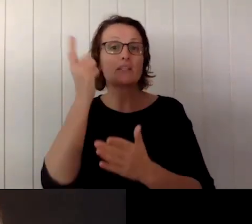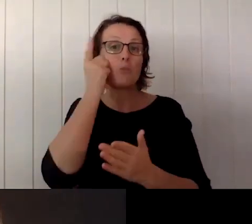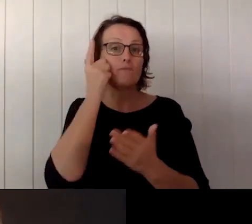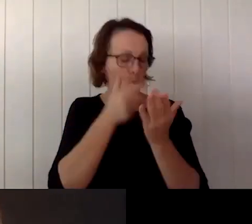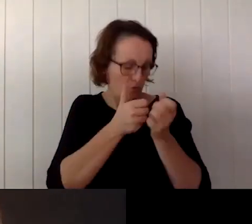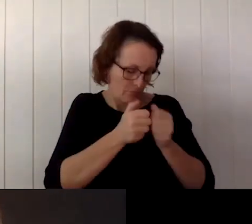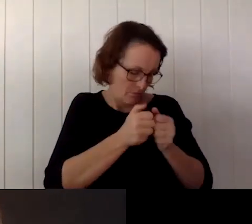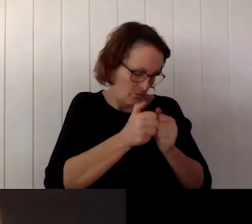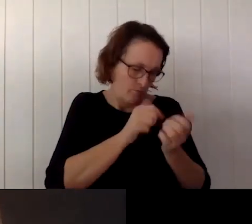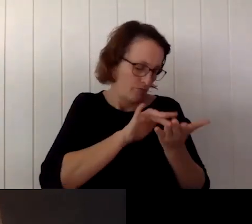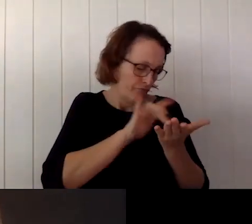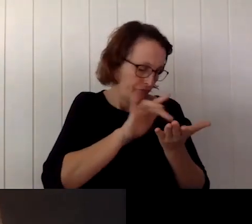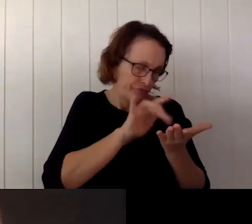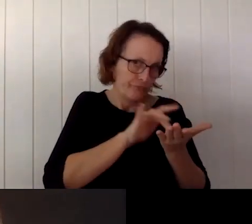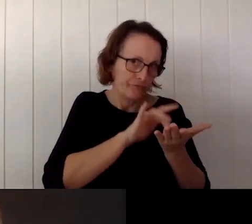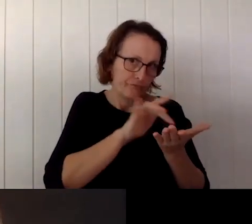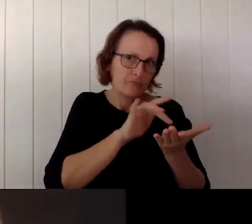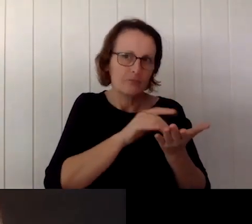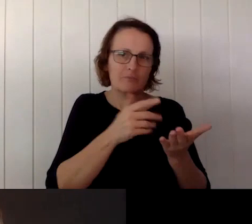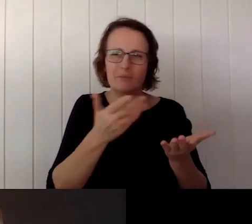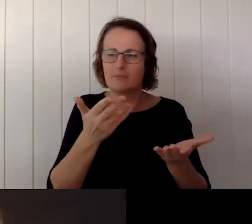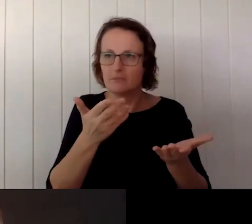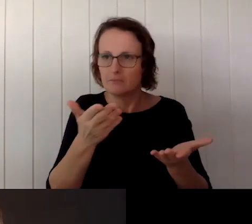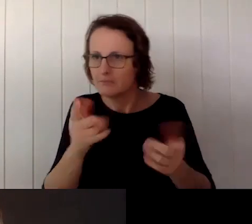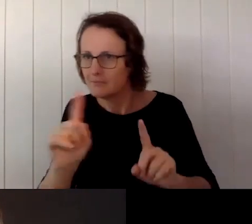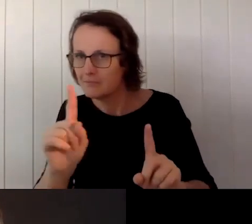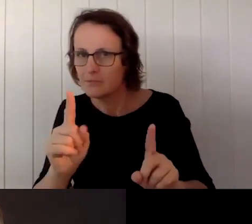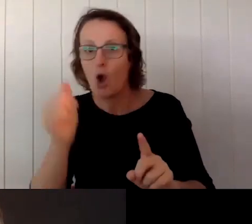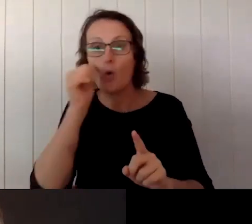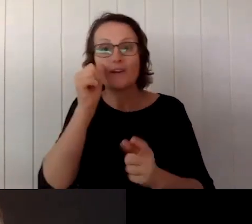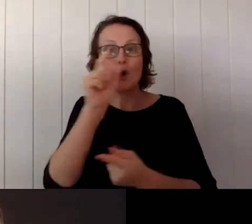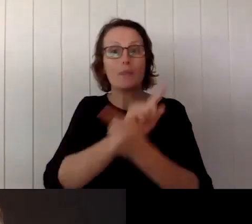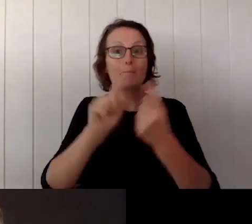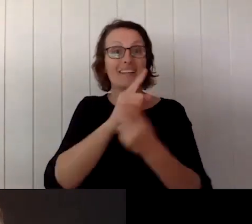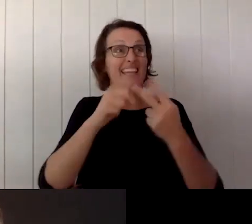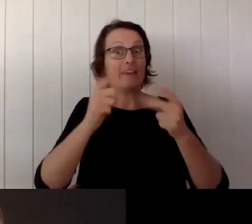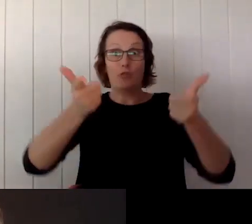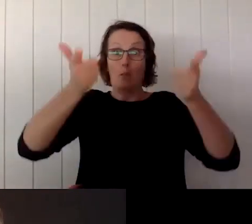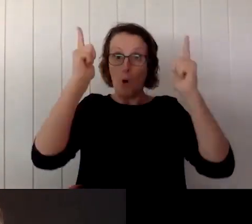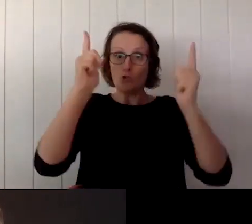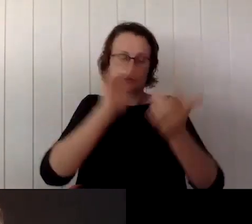they're starting to look at their phone and they're not engaged. We know, in a meeting, if the boss is doing that, that whoever's speaking